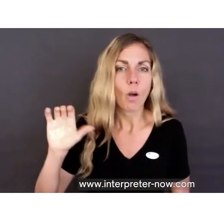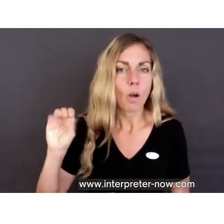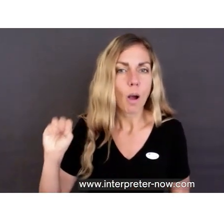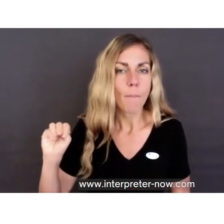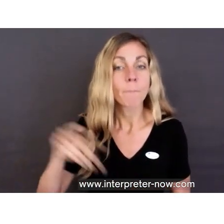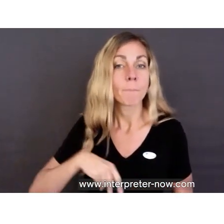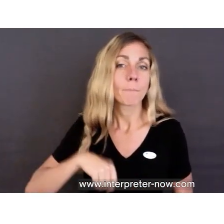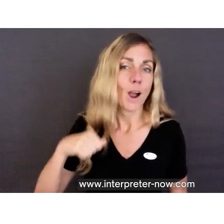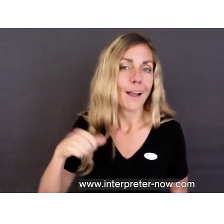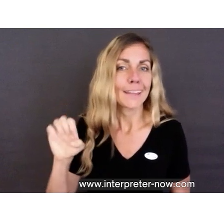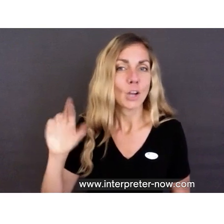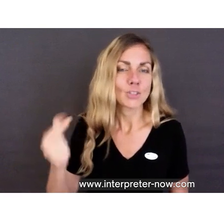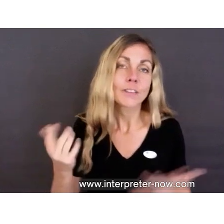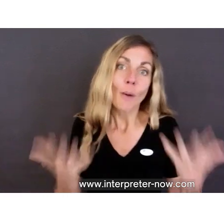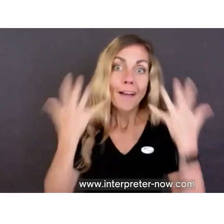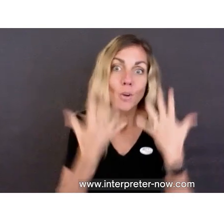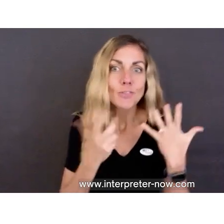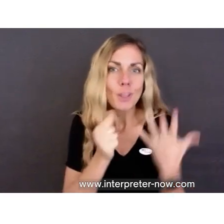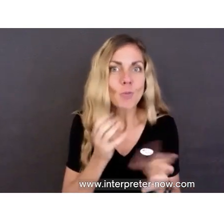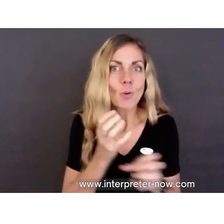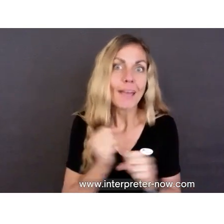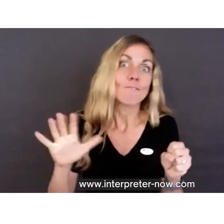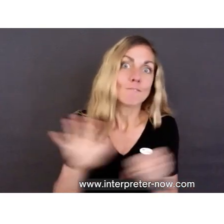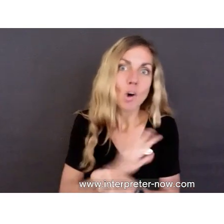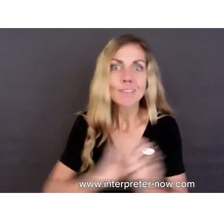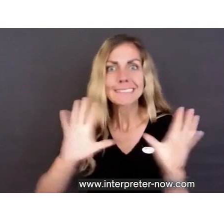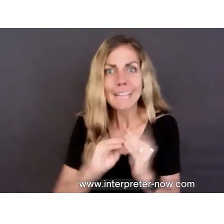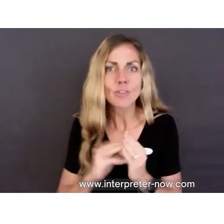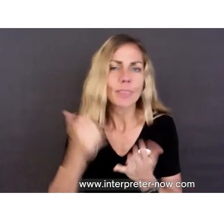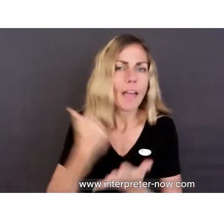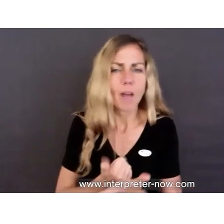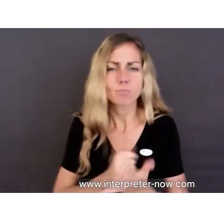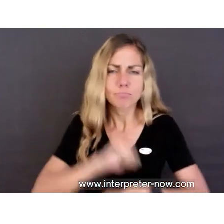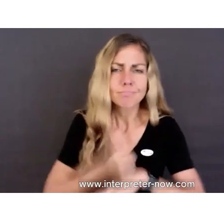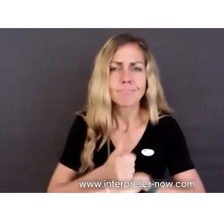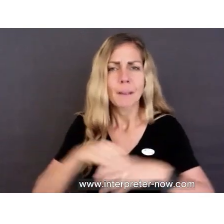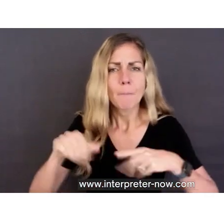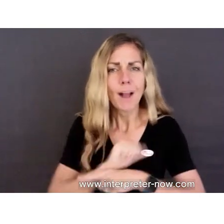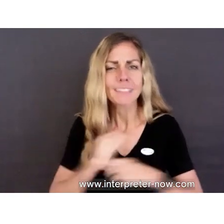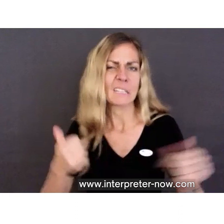So unfortunately, you won't receive the benefit of the full session where they helped to put this all into practice.